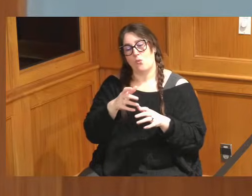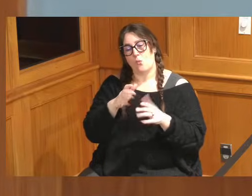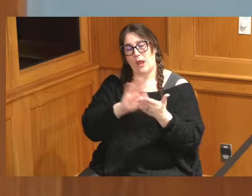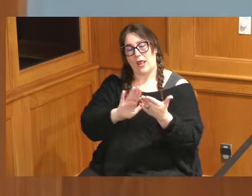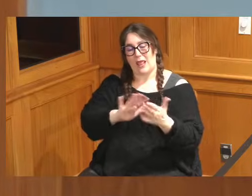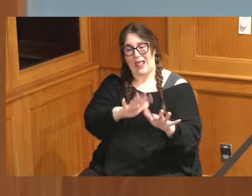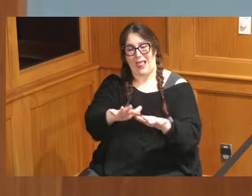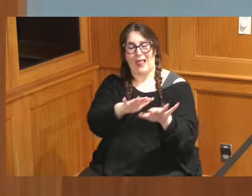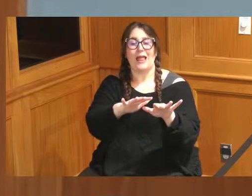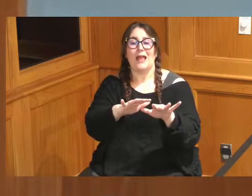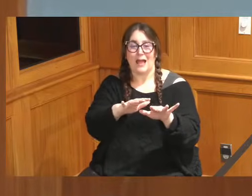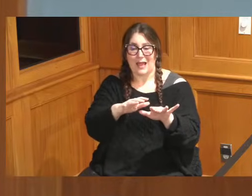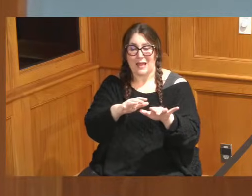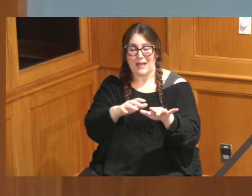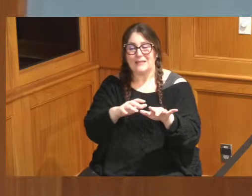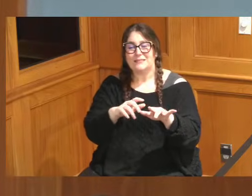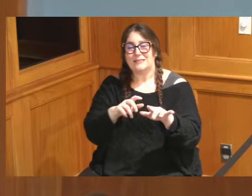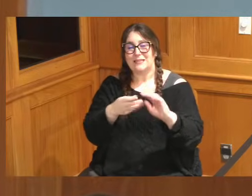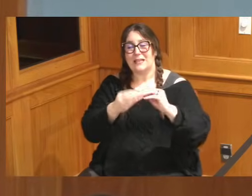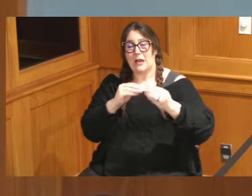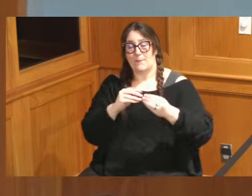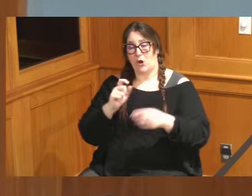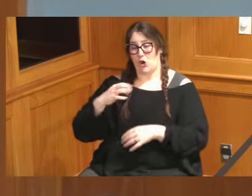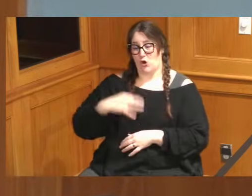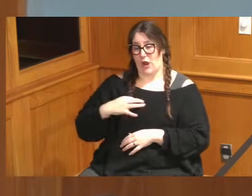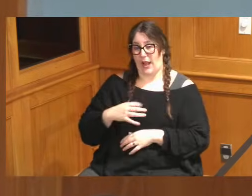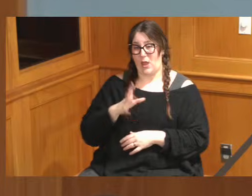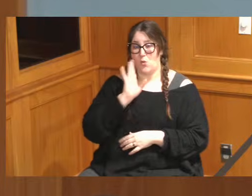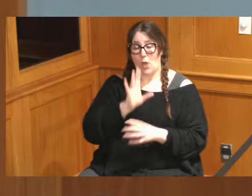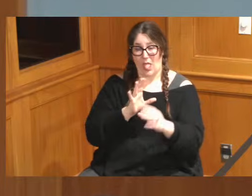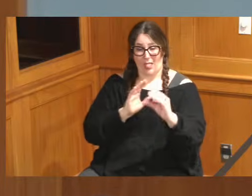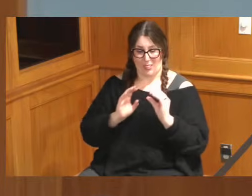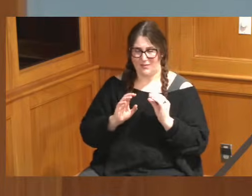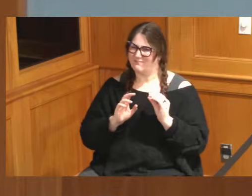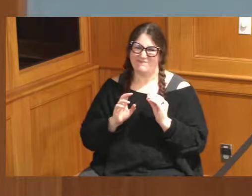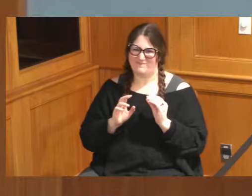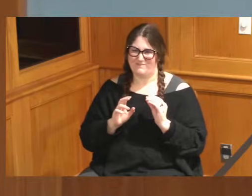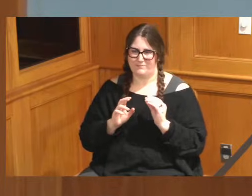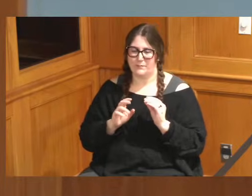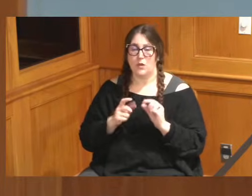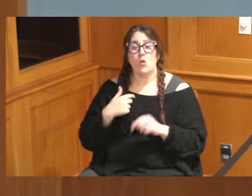That is something that we could look to expanding this program or the stack program as well,